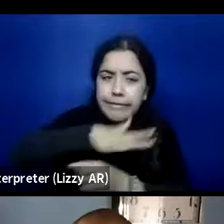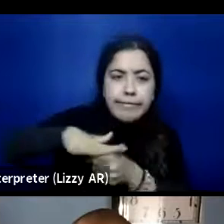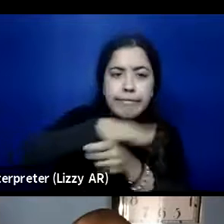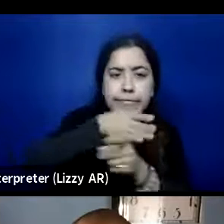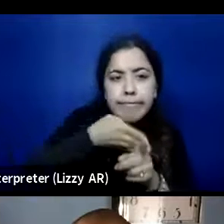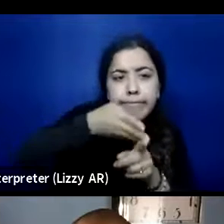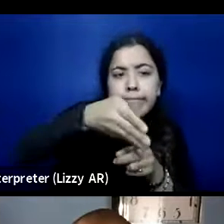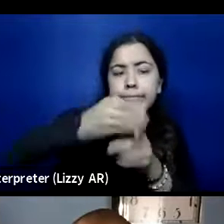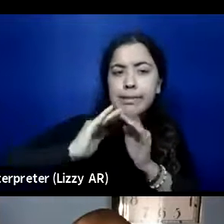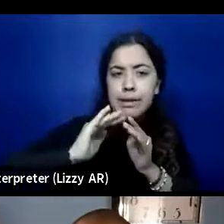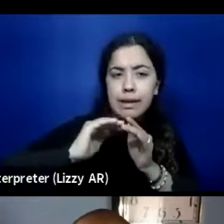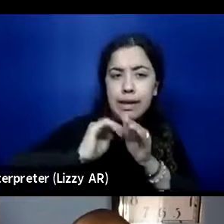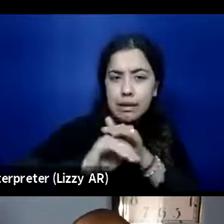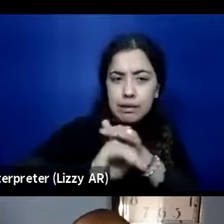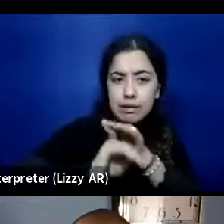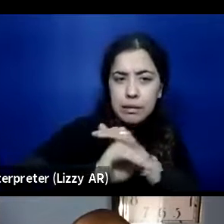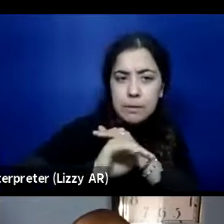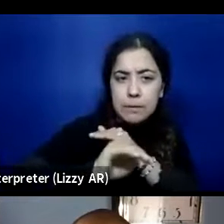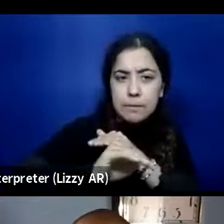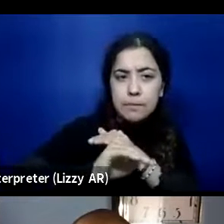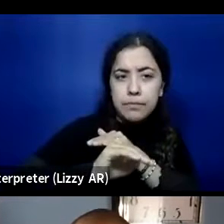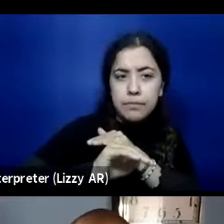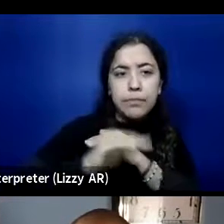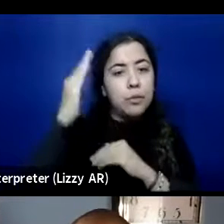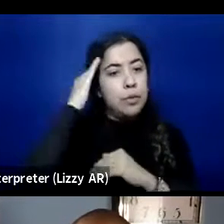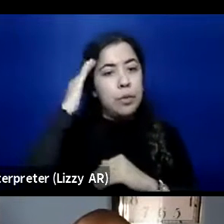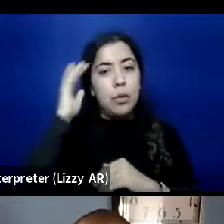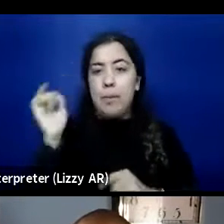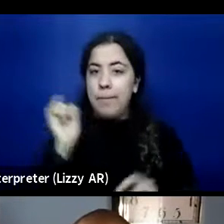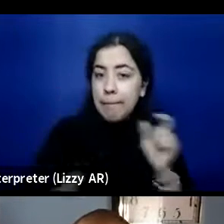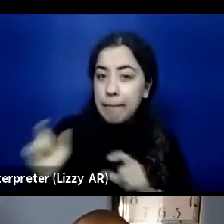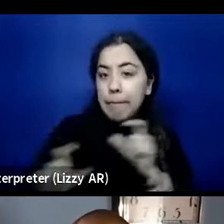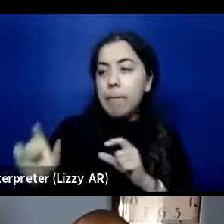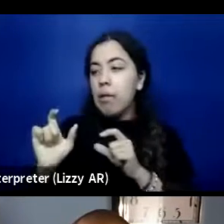which of course we know it's all about people, and it's all about collaboration,